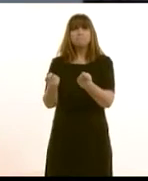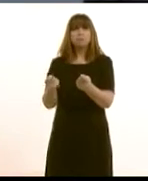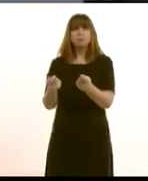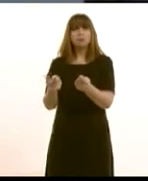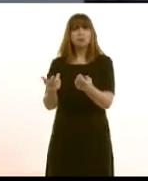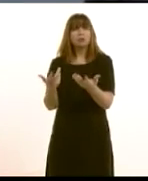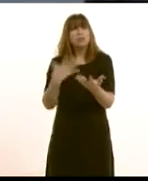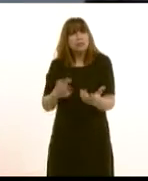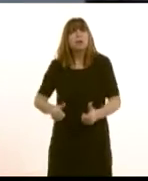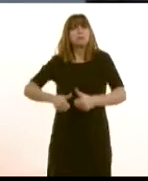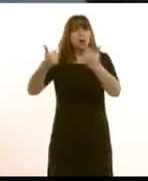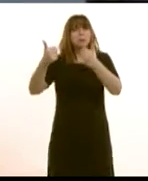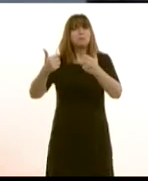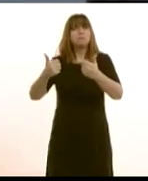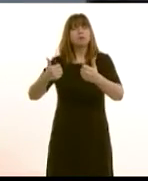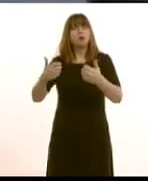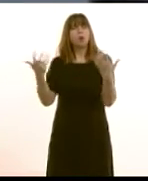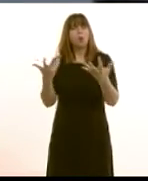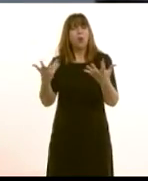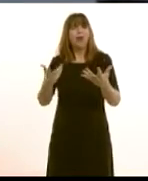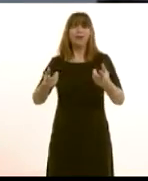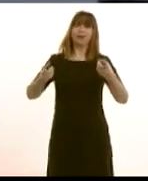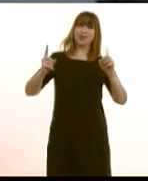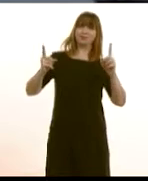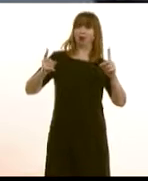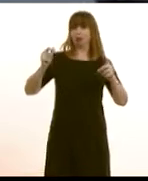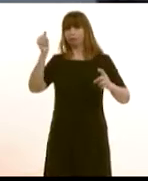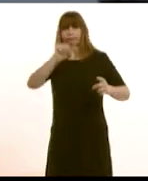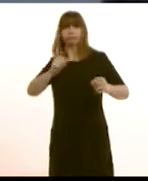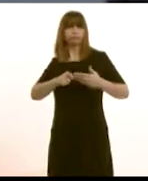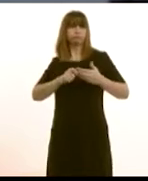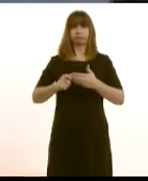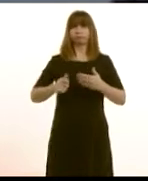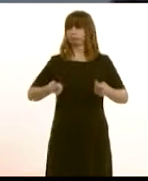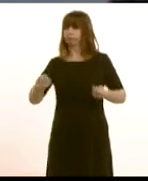excellent teaching and high aspirations at all our schools? Would you agree with me itís